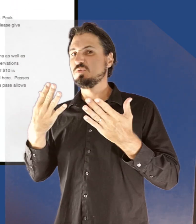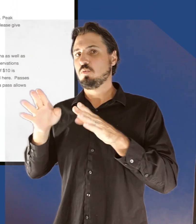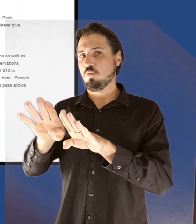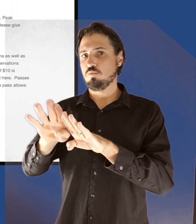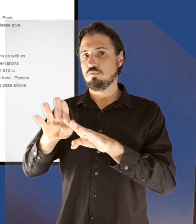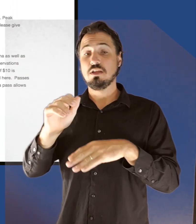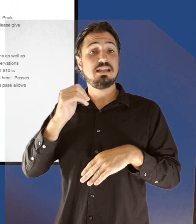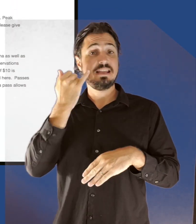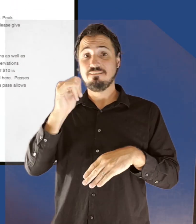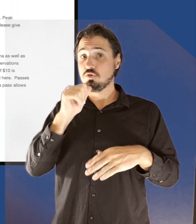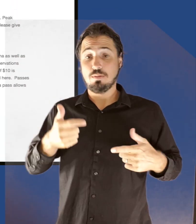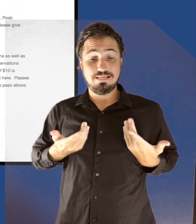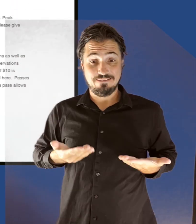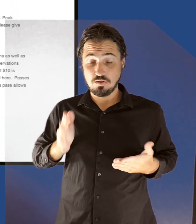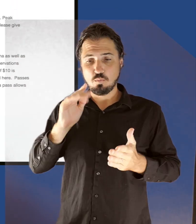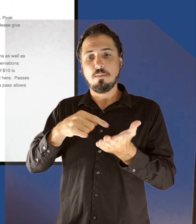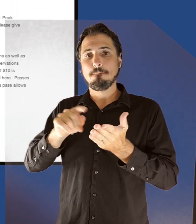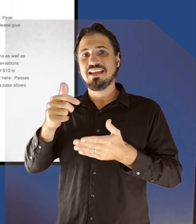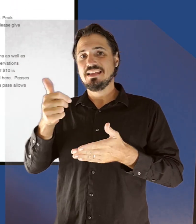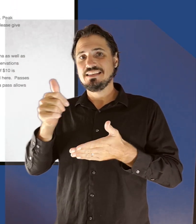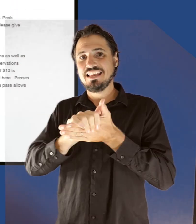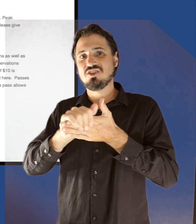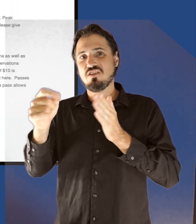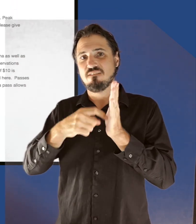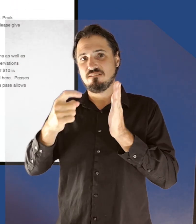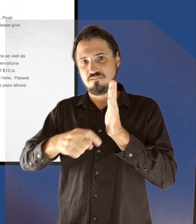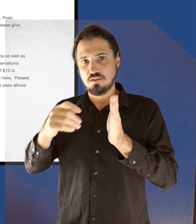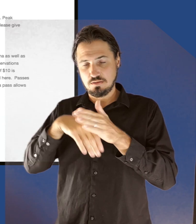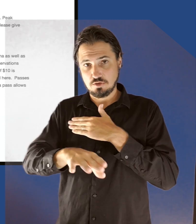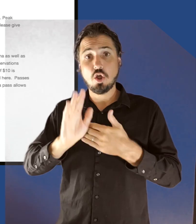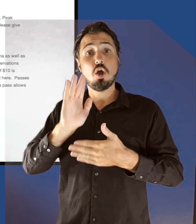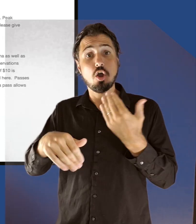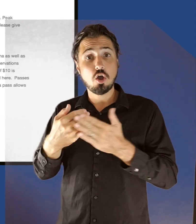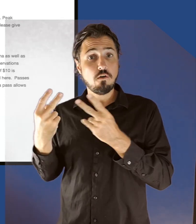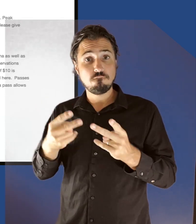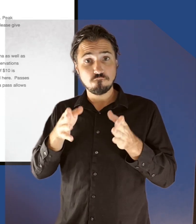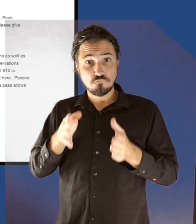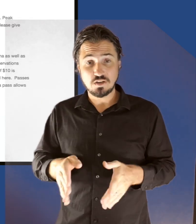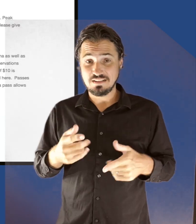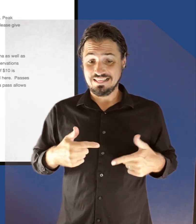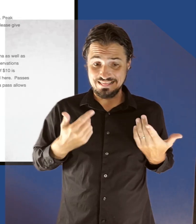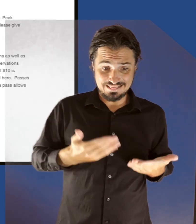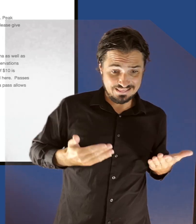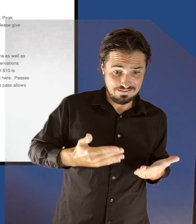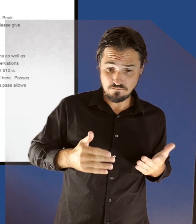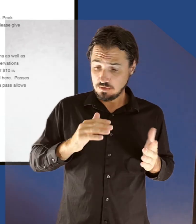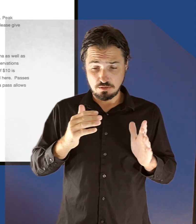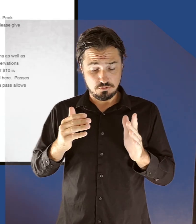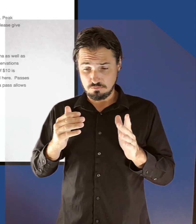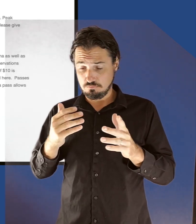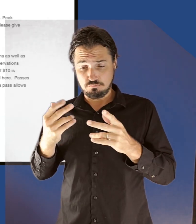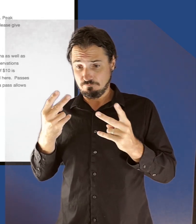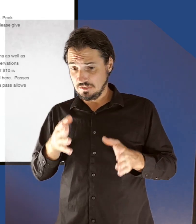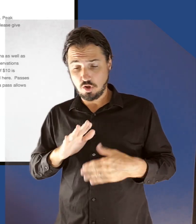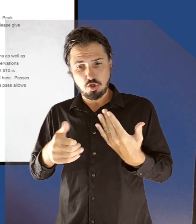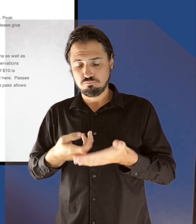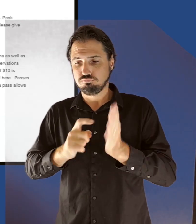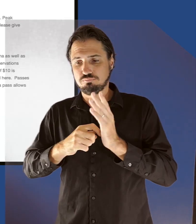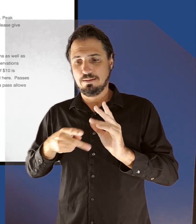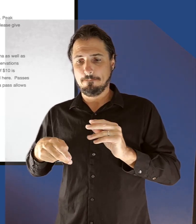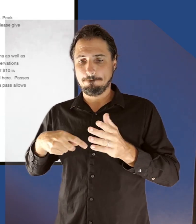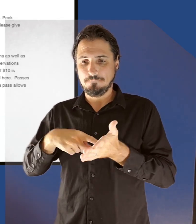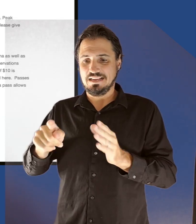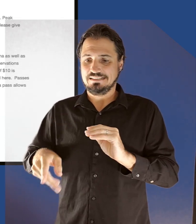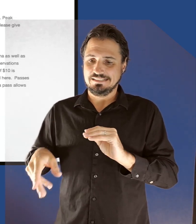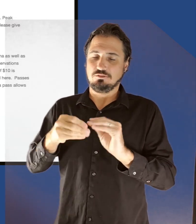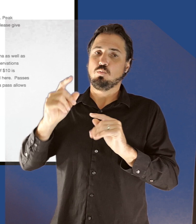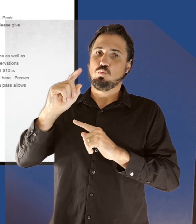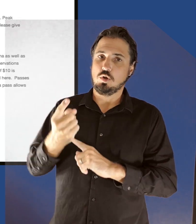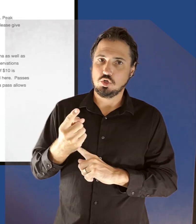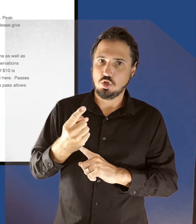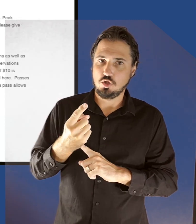Non-residents will pay a $10 entry fee, and all visitors, both Kamaaina and visitors, will be required to pay a $1 reservation booking fee for individuals 16 and older.